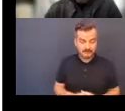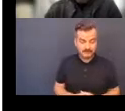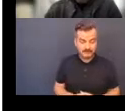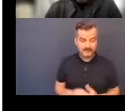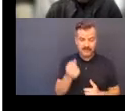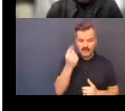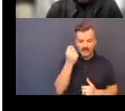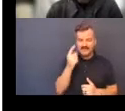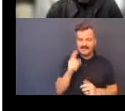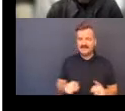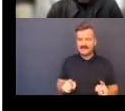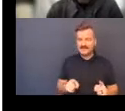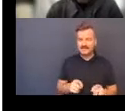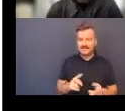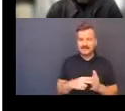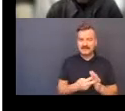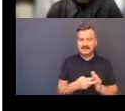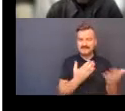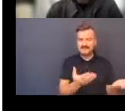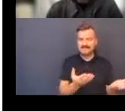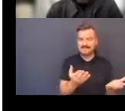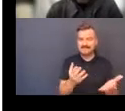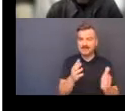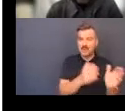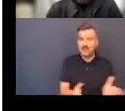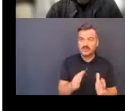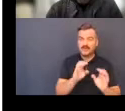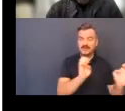15:43:51 By virtue of the organization of emergencies and emergency response around